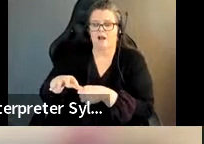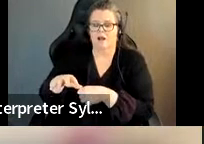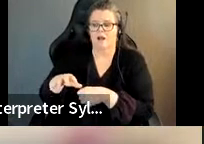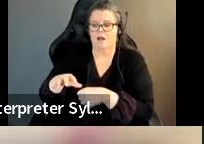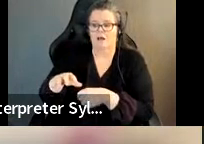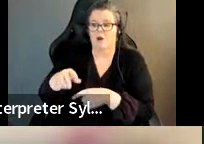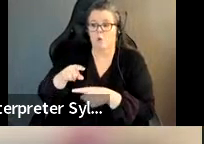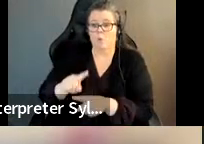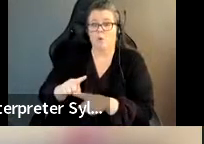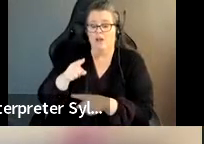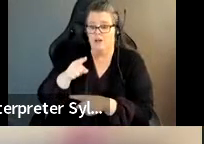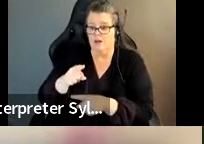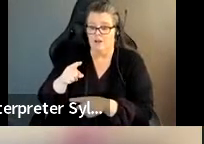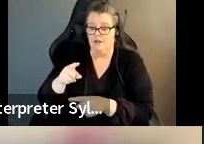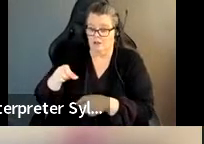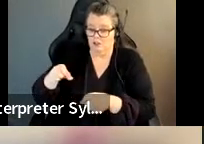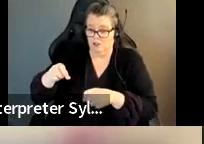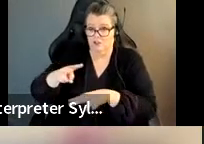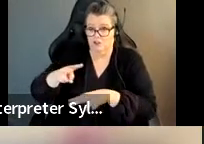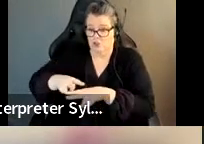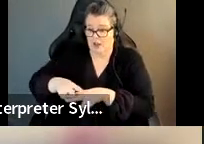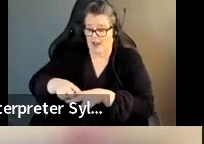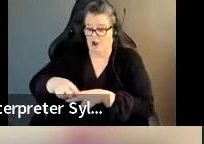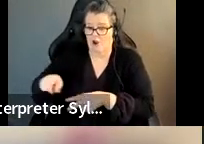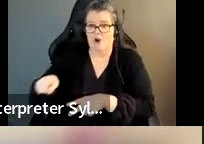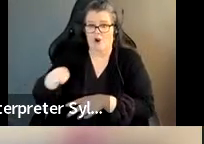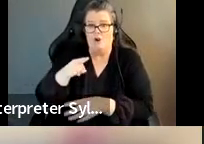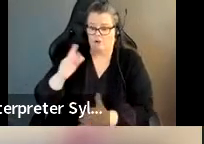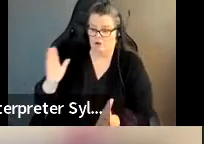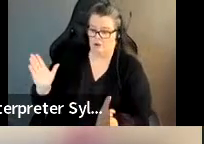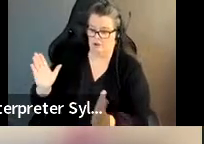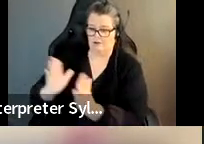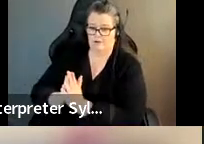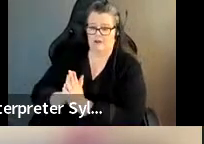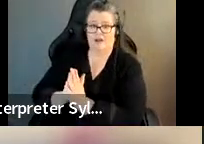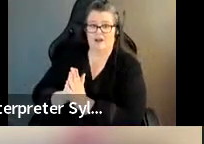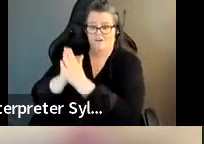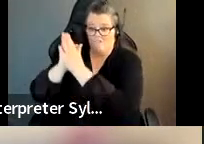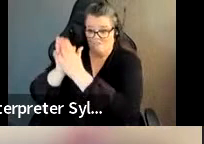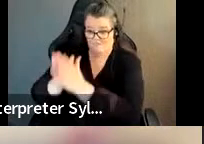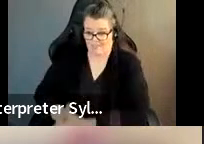So if you lay the chair flat, instead of being 2 inches, it s 2 inches shorter, it's 4 inches